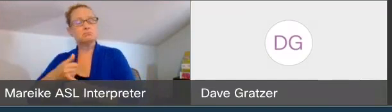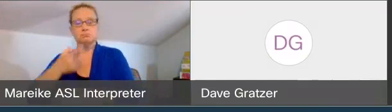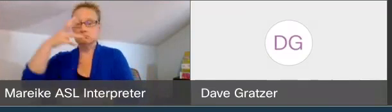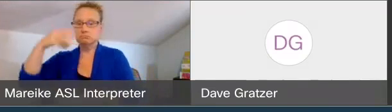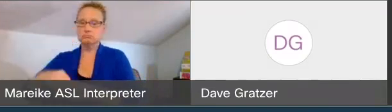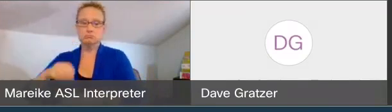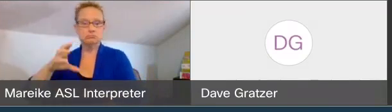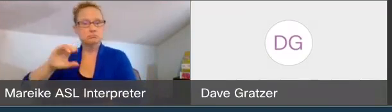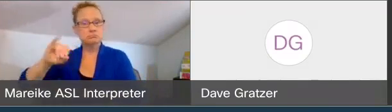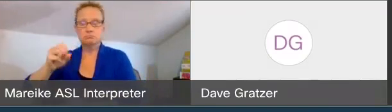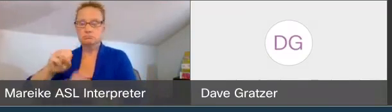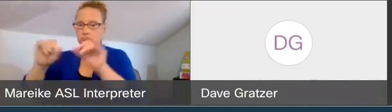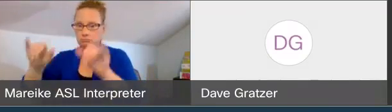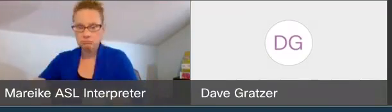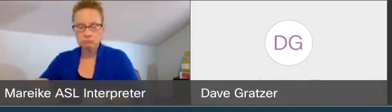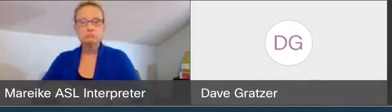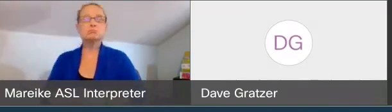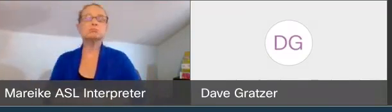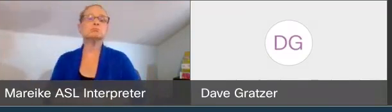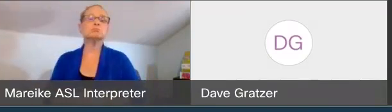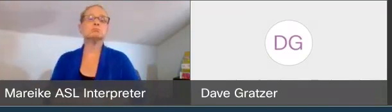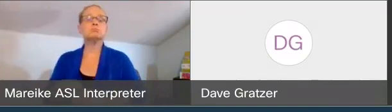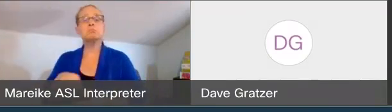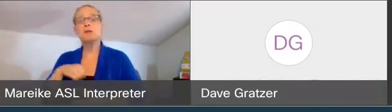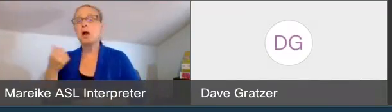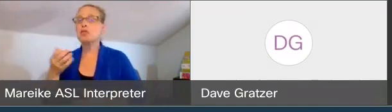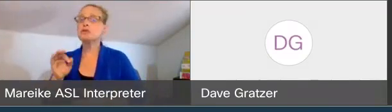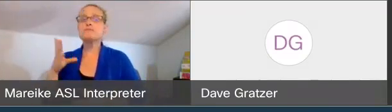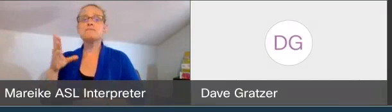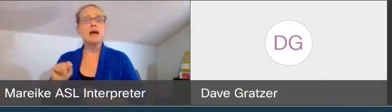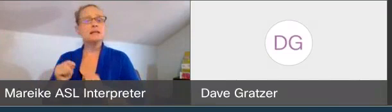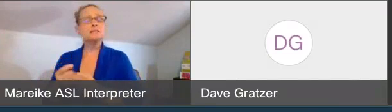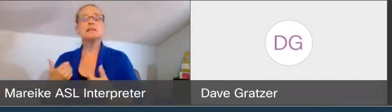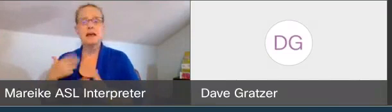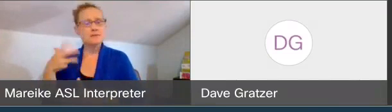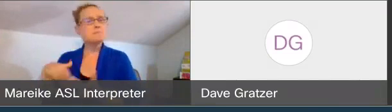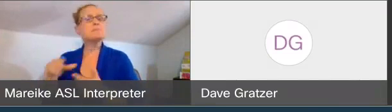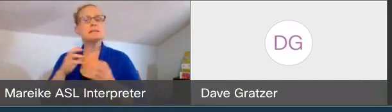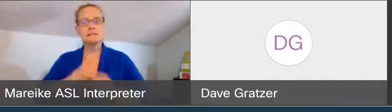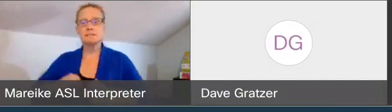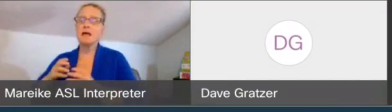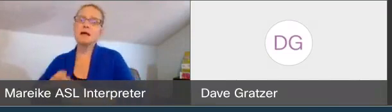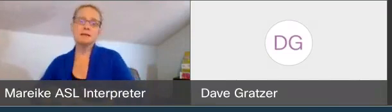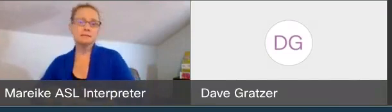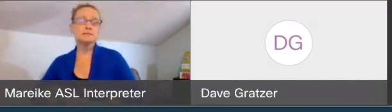or serving only justice involved than others with a mix for those teams that served a mix. There